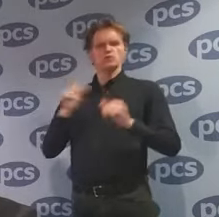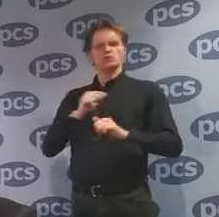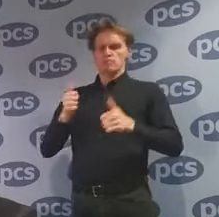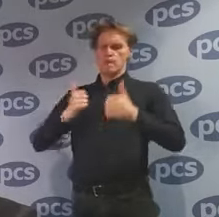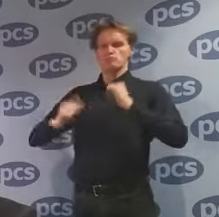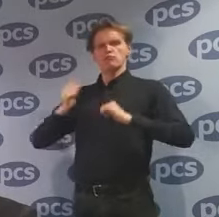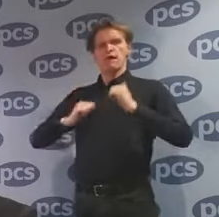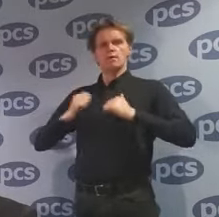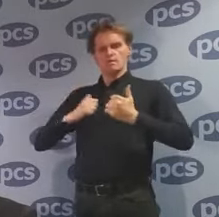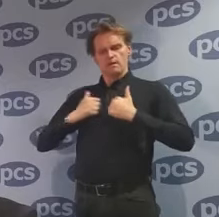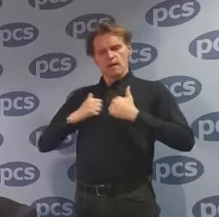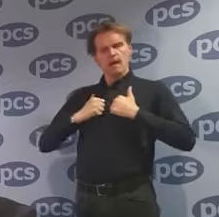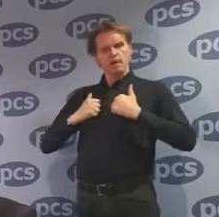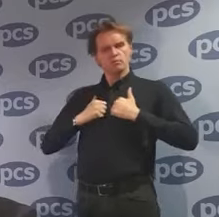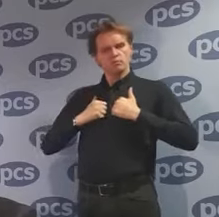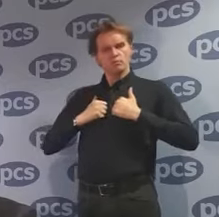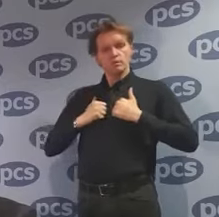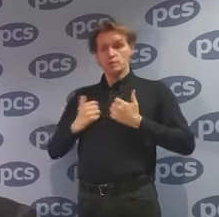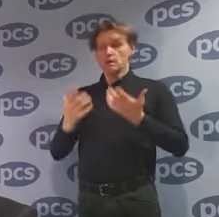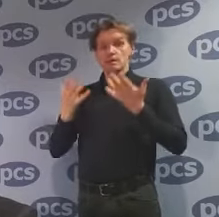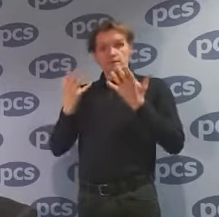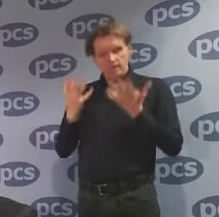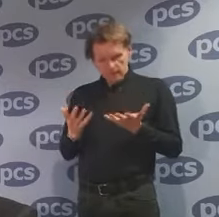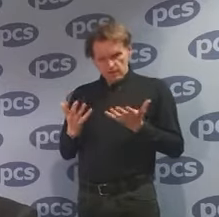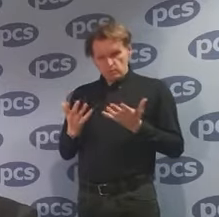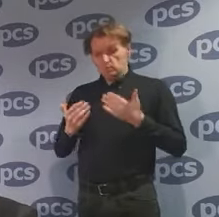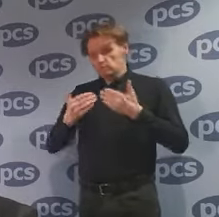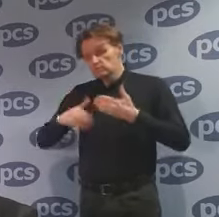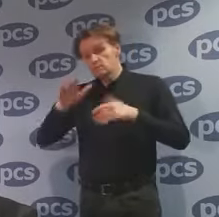we played now where we go now is this we're still waiting for a detailed